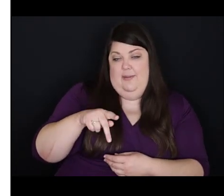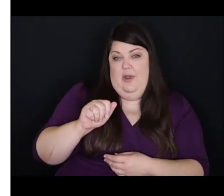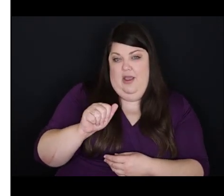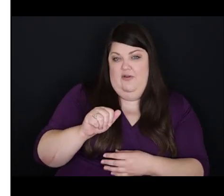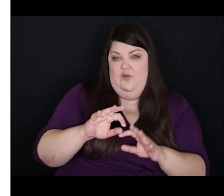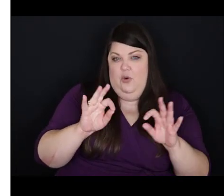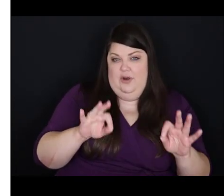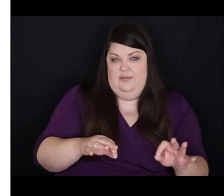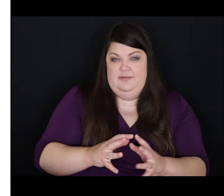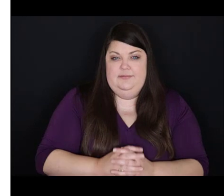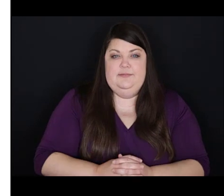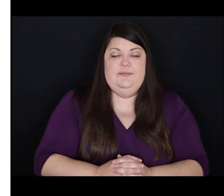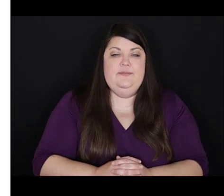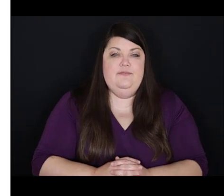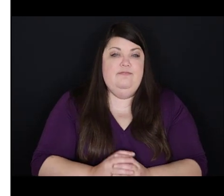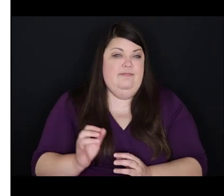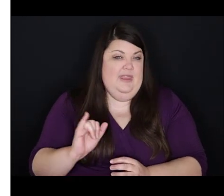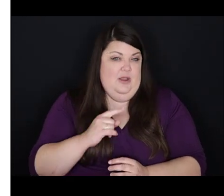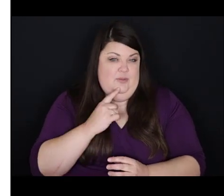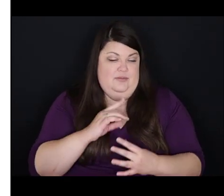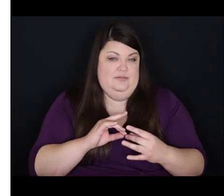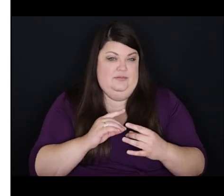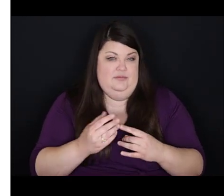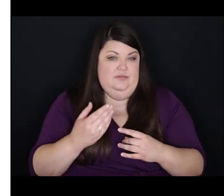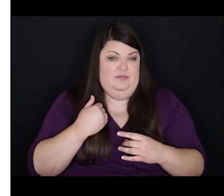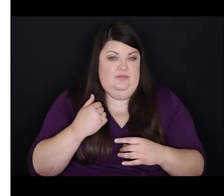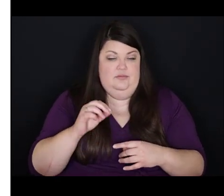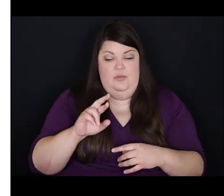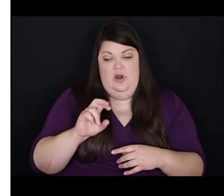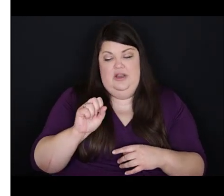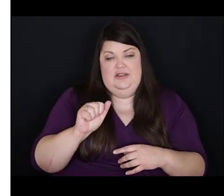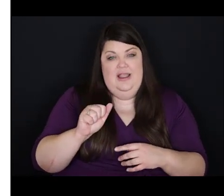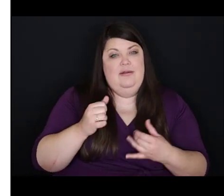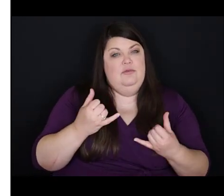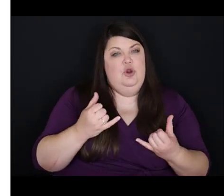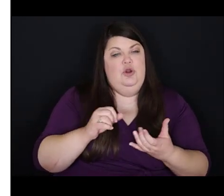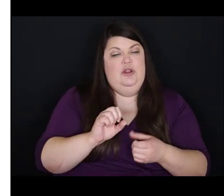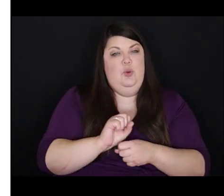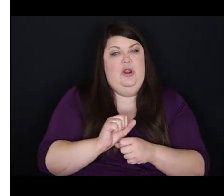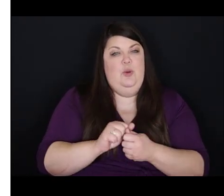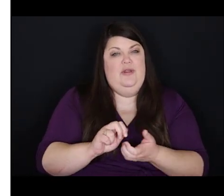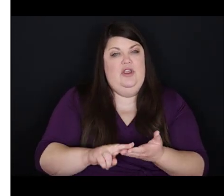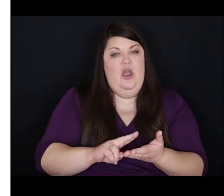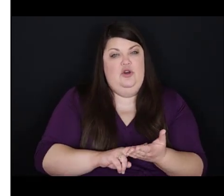As mentioned before RSA is currently working with the contractor for the State Plan portal